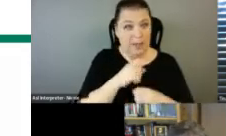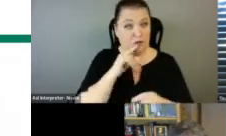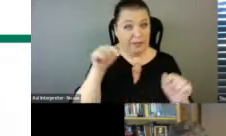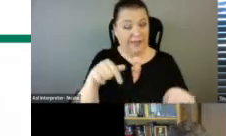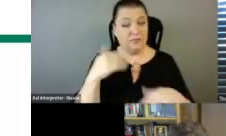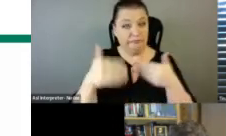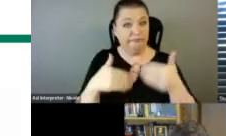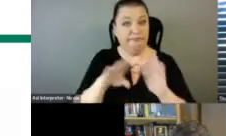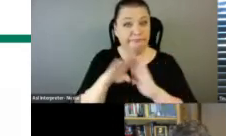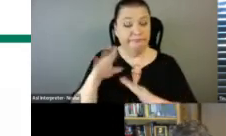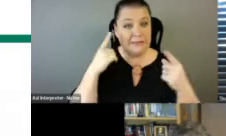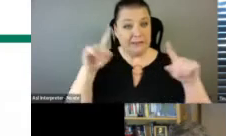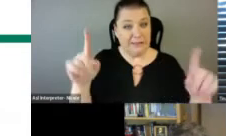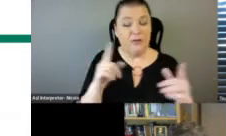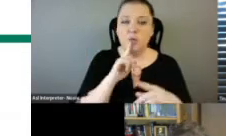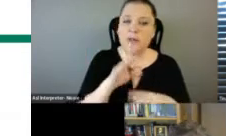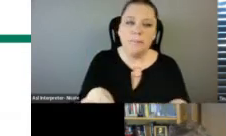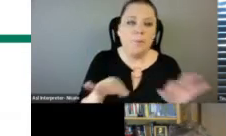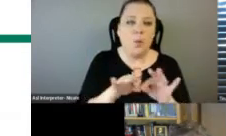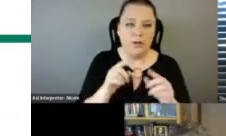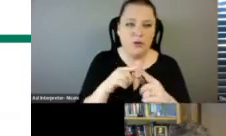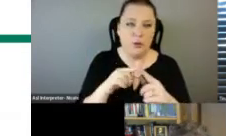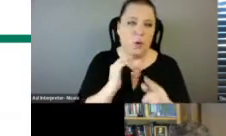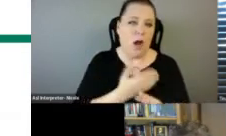important to the success of, of